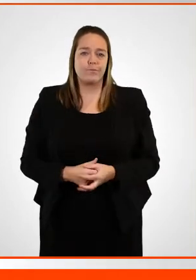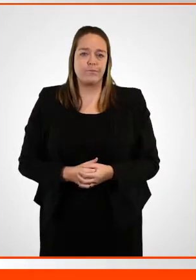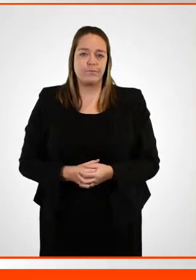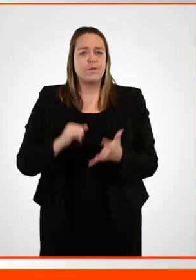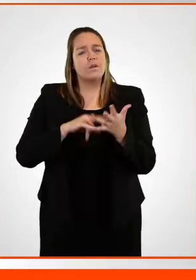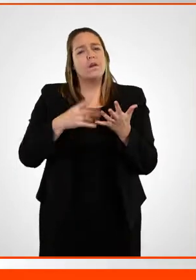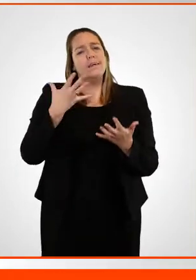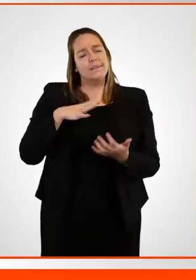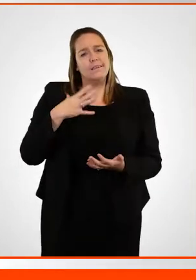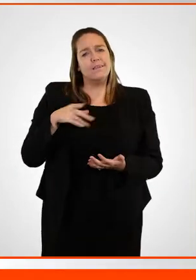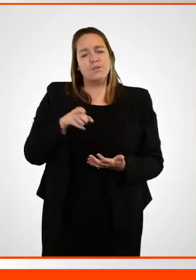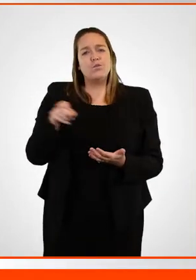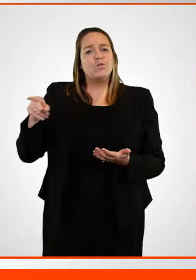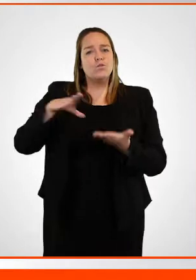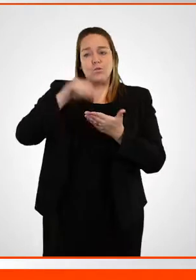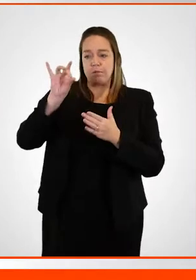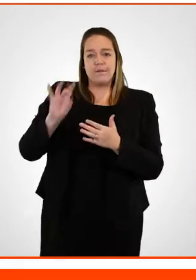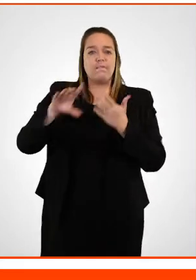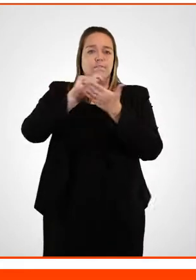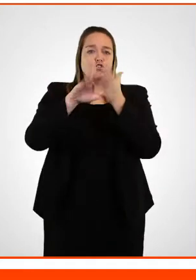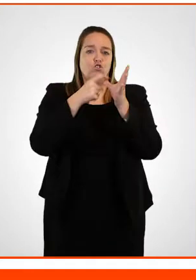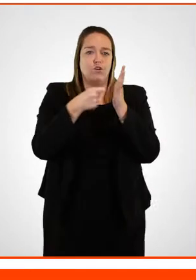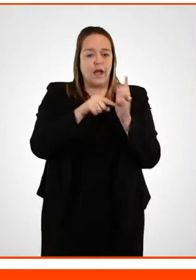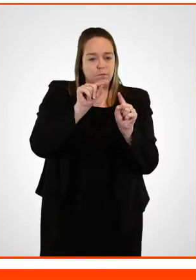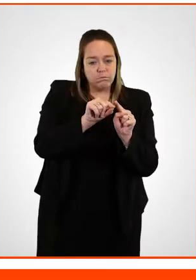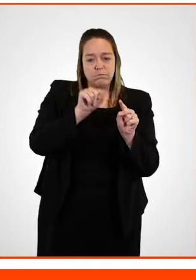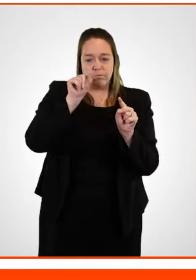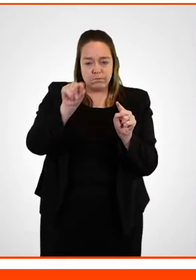So we want them to chart their own progress.